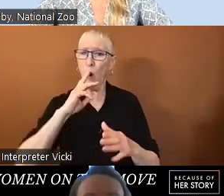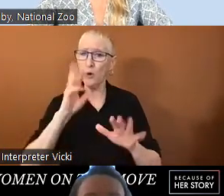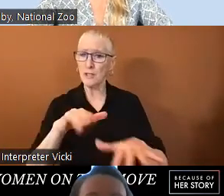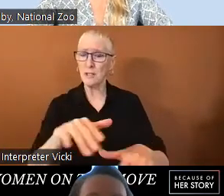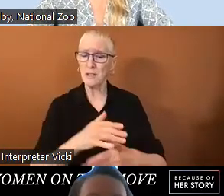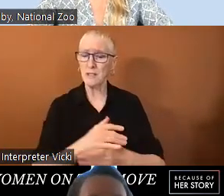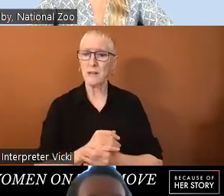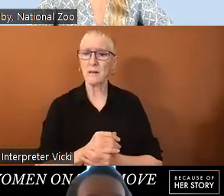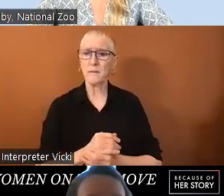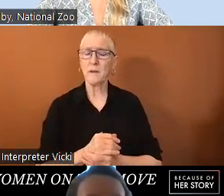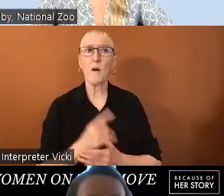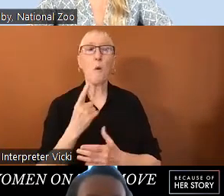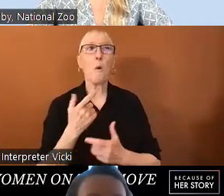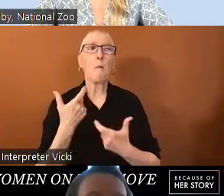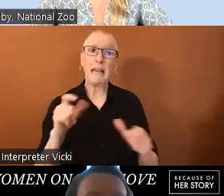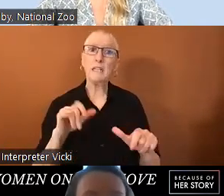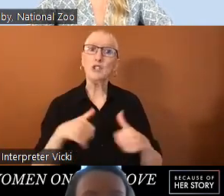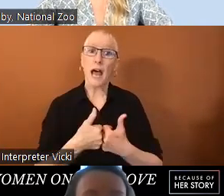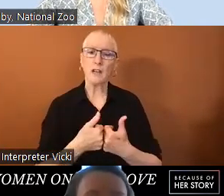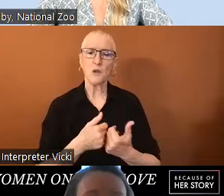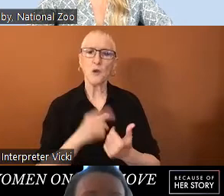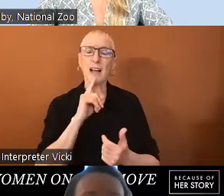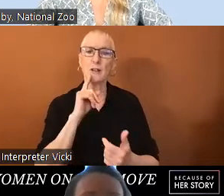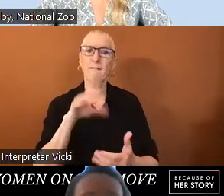Sarah: So one of our biggest challenges is actually locating the whales in the first place.